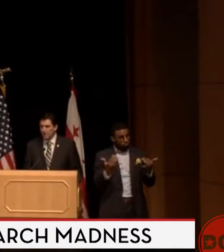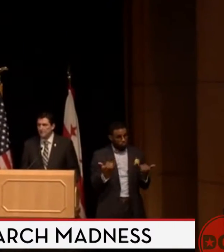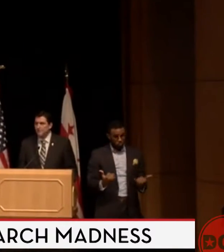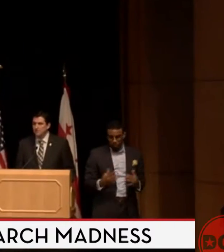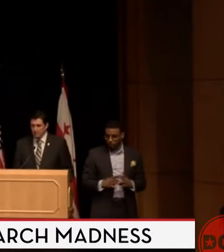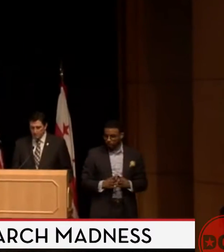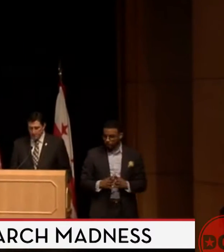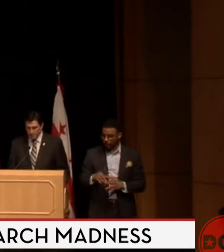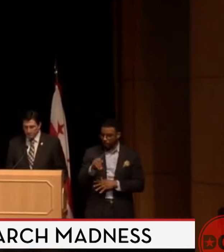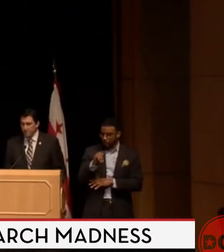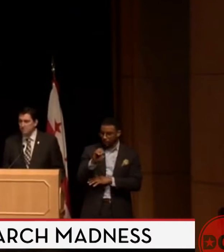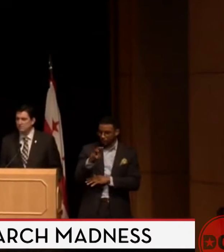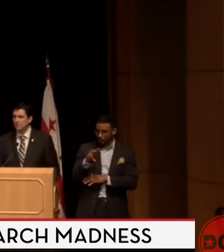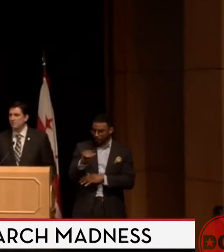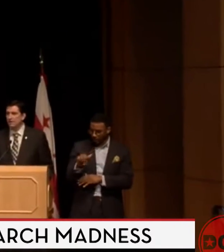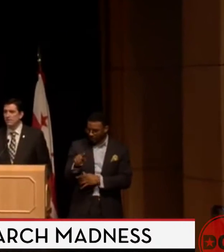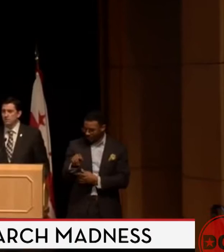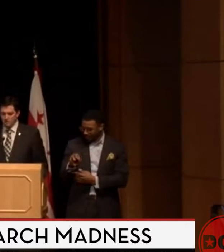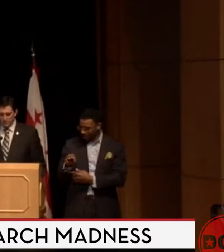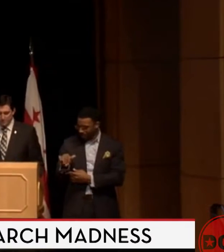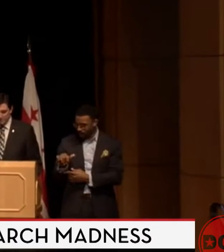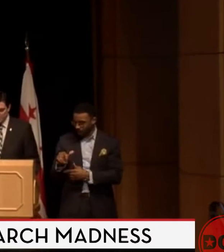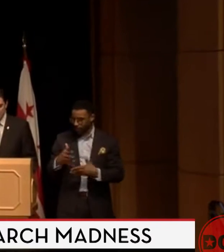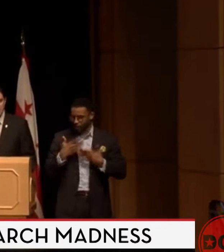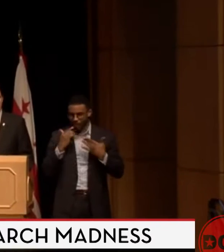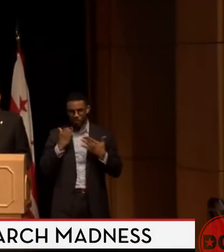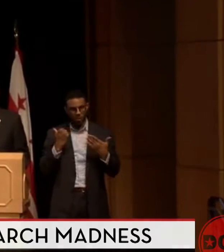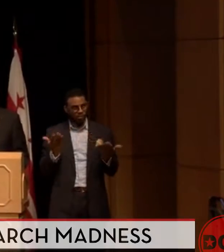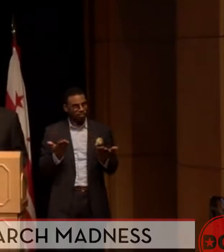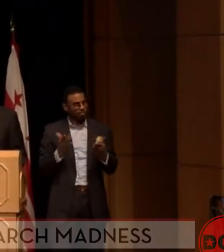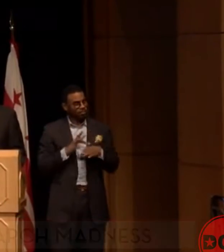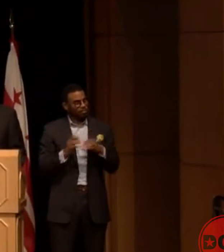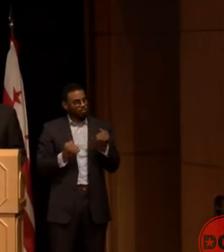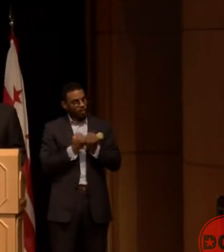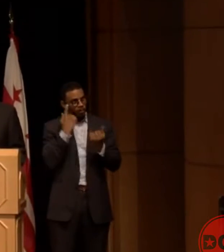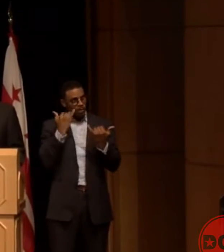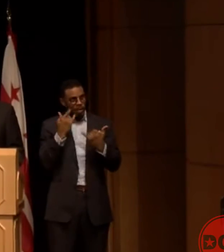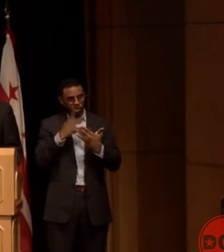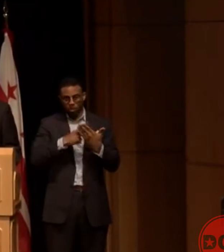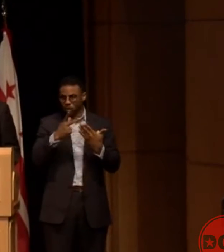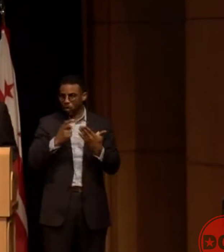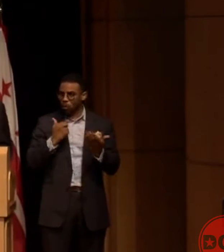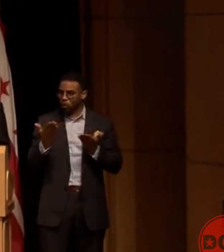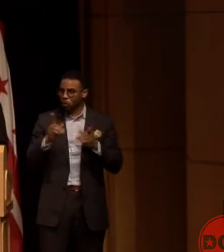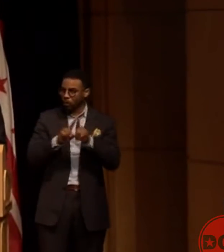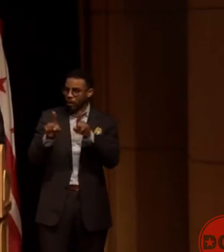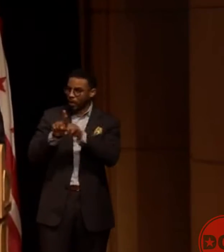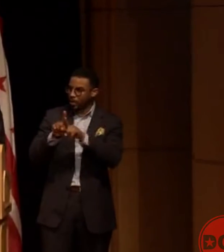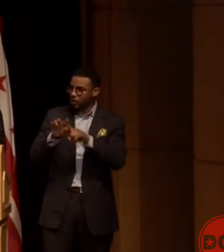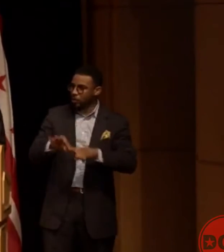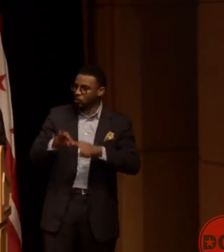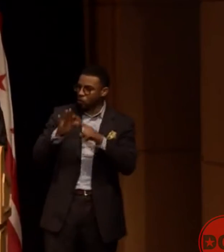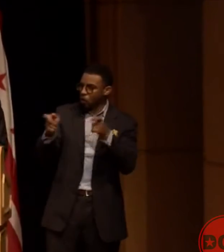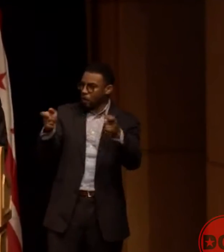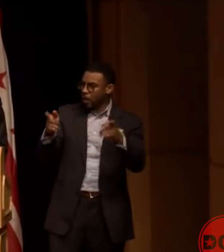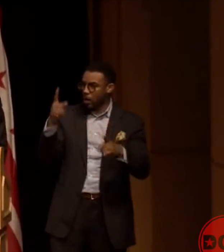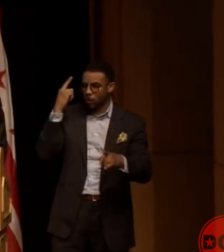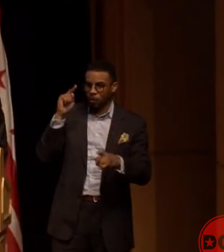TCMA IS PLEASED TO BE THE VENUE SPONSOR FOR TODAY'S PROGRAM. WE SERVE AS THE EXCLUSIVE MANAGER OF THE RONALD REAGAN